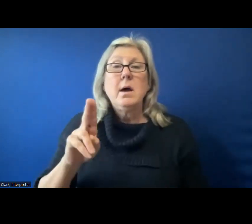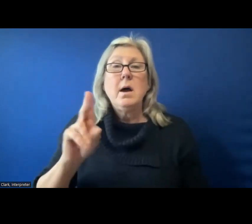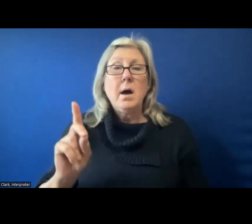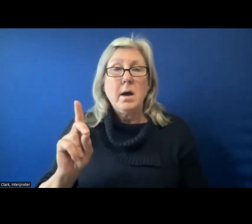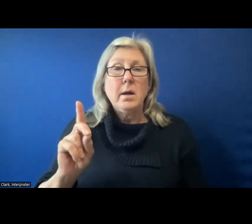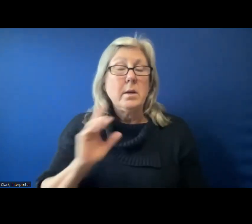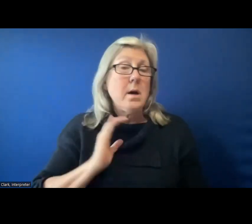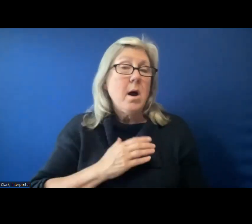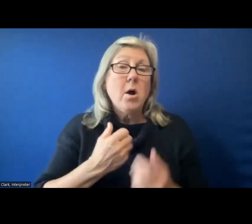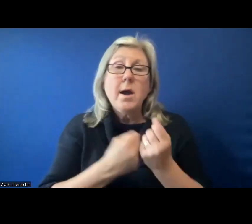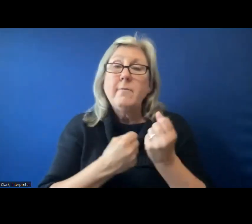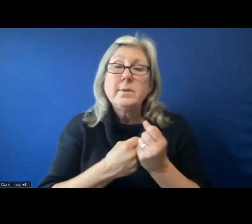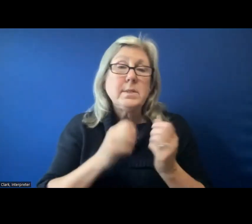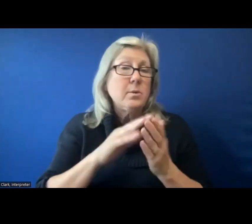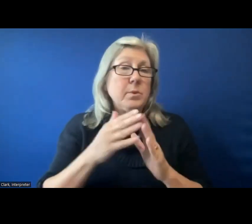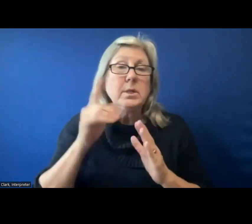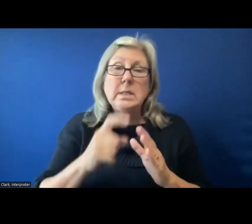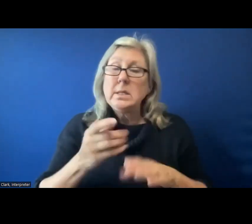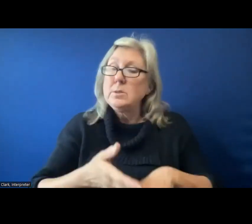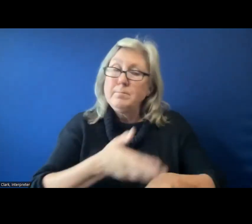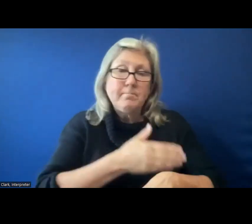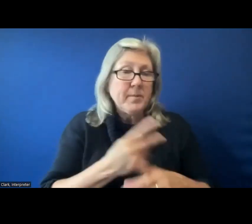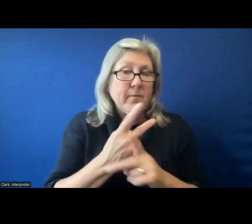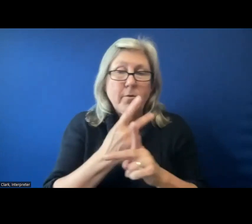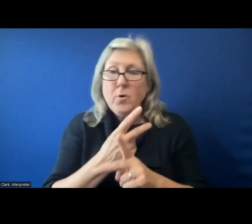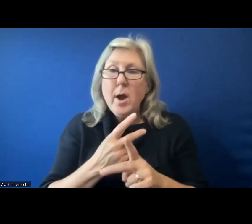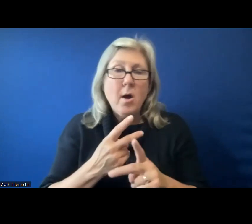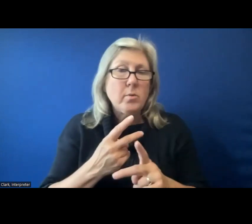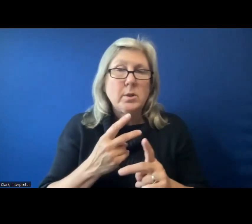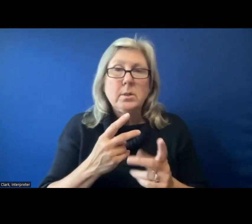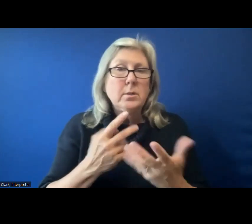to get better at figuring out what the policy levers are in that world. And some of those